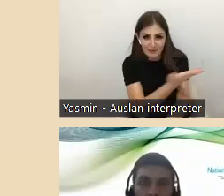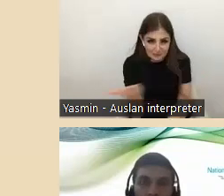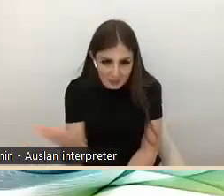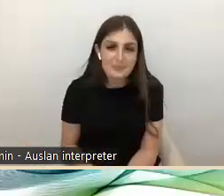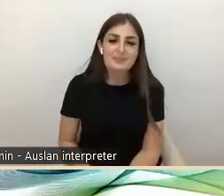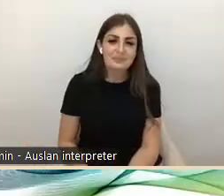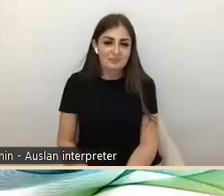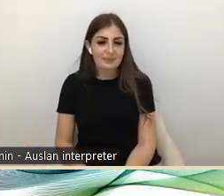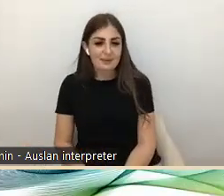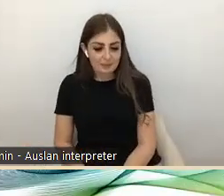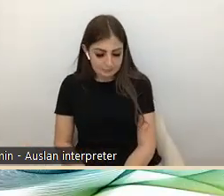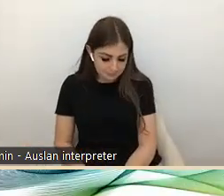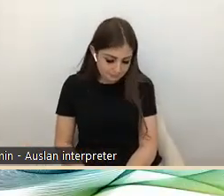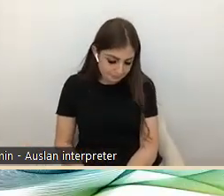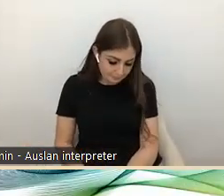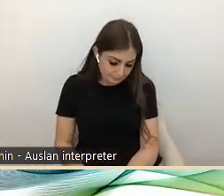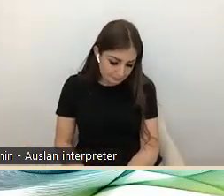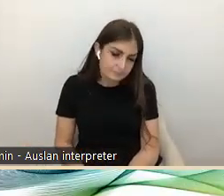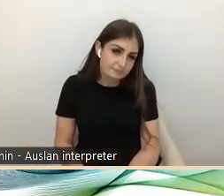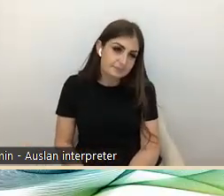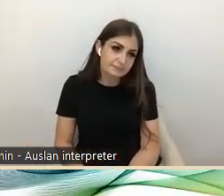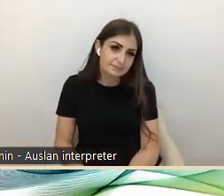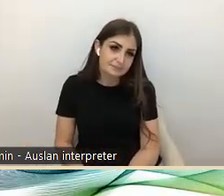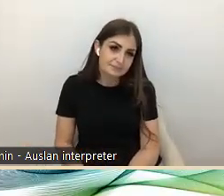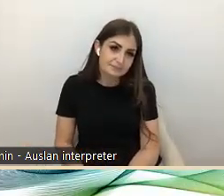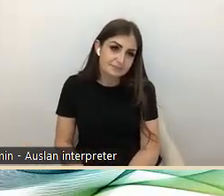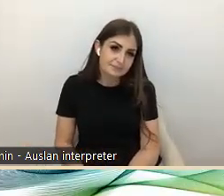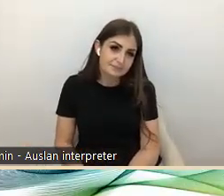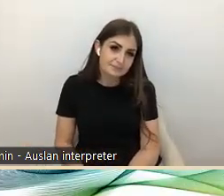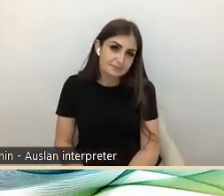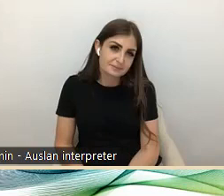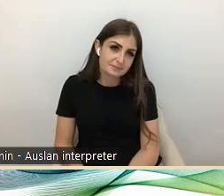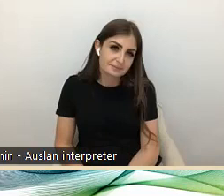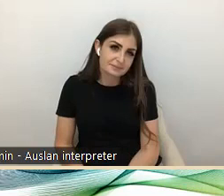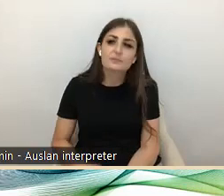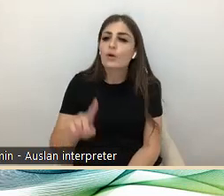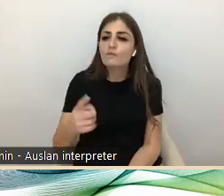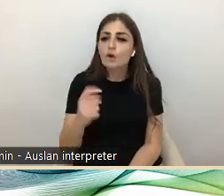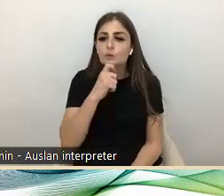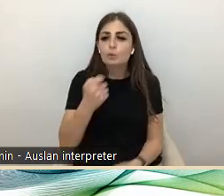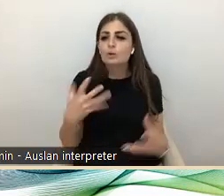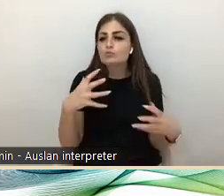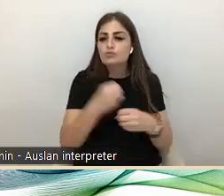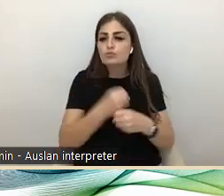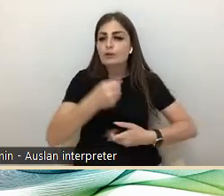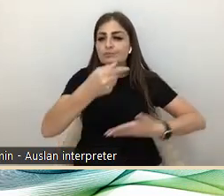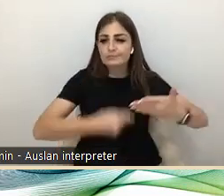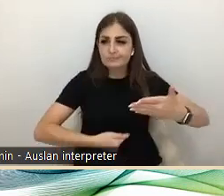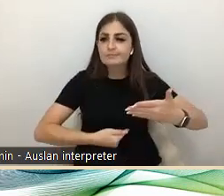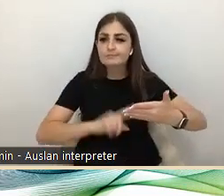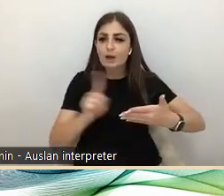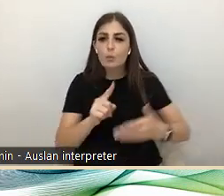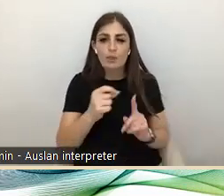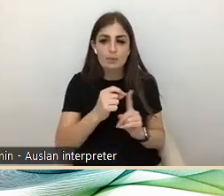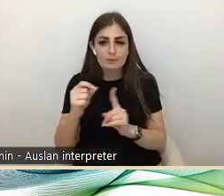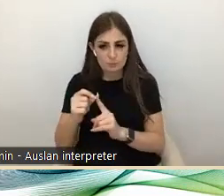First, today, I'll do a brief overview of what today's presentation will cover.